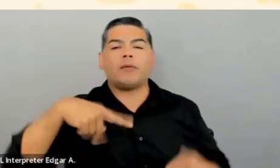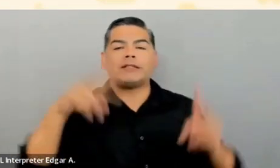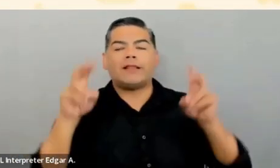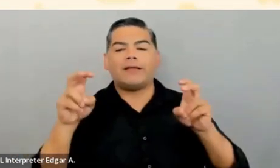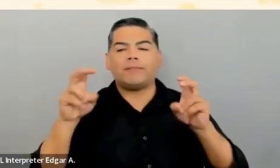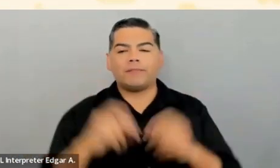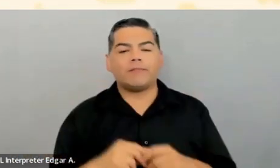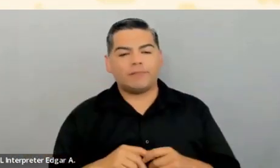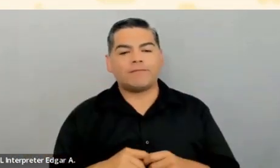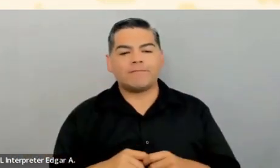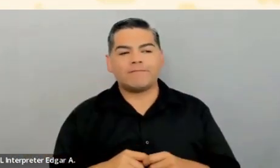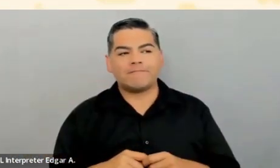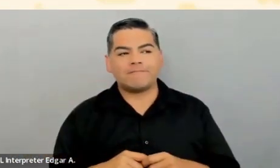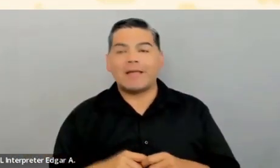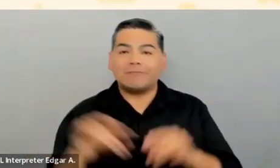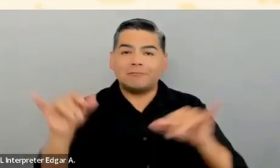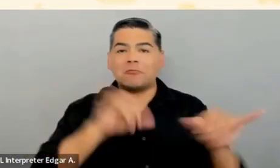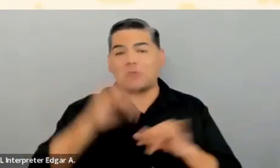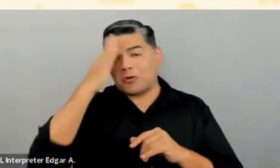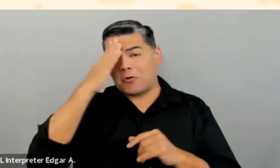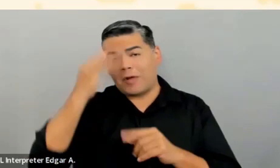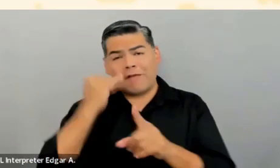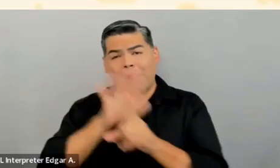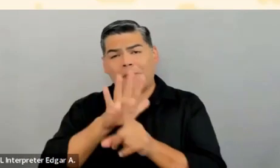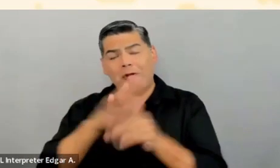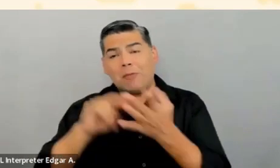And as we all know, just because something's popular does not mean it's good.